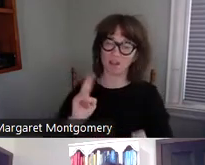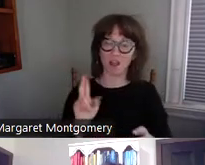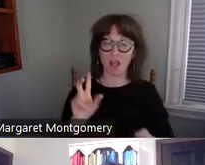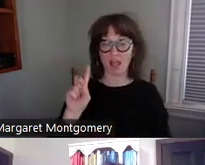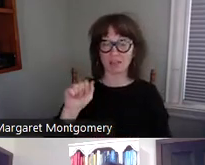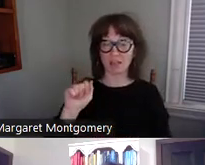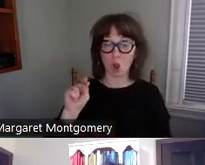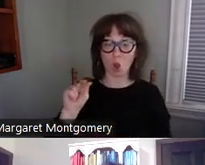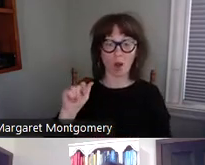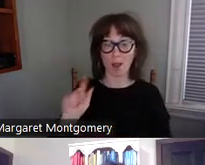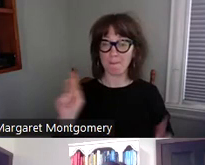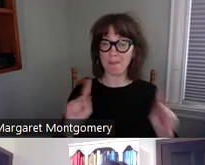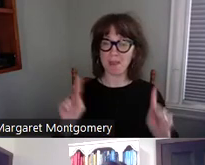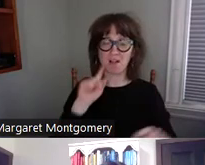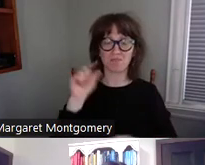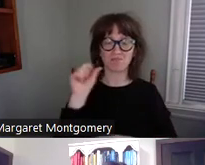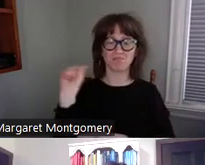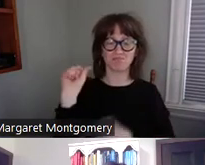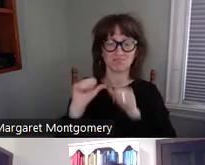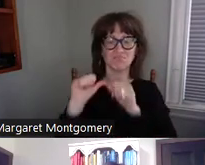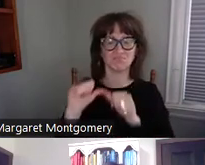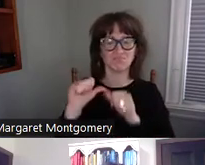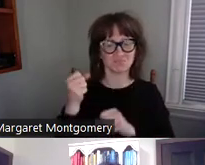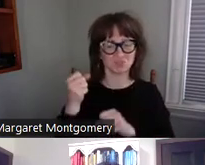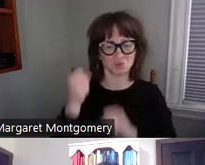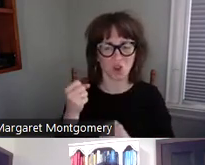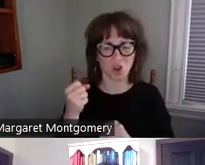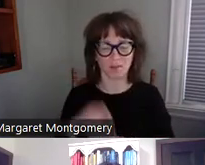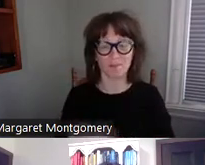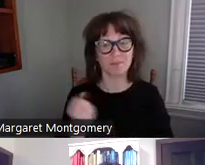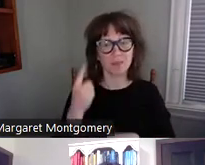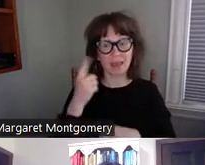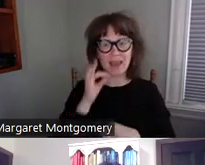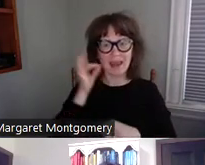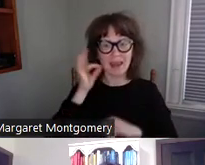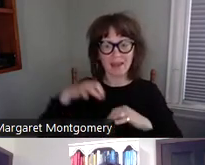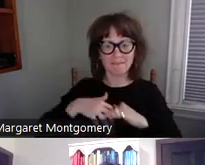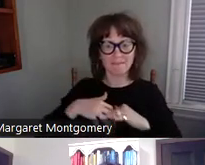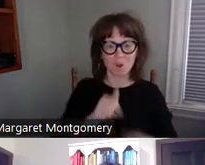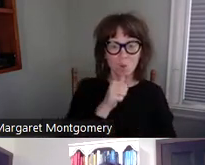12:04:33 so native women and girls face the highest risk of domestic the sexual assault,